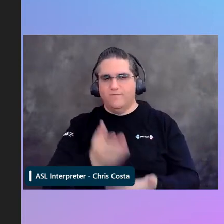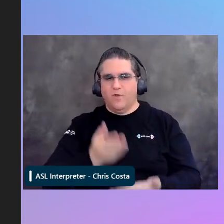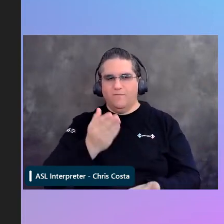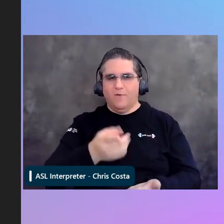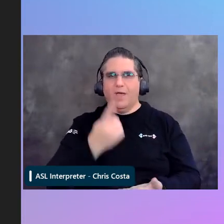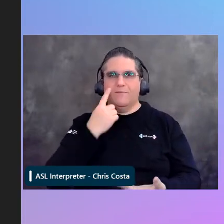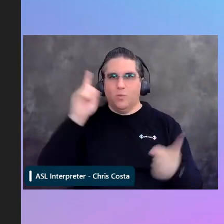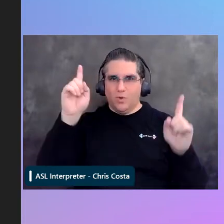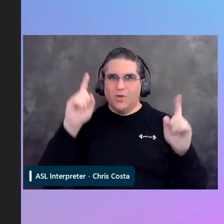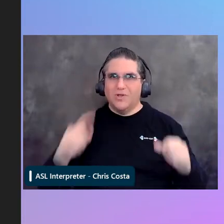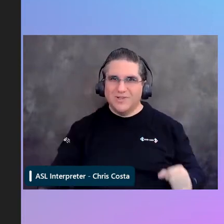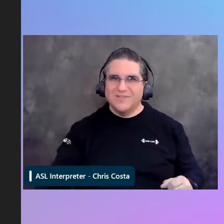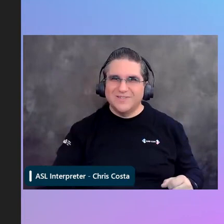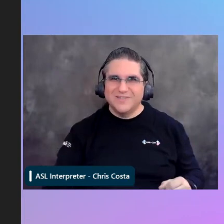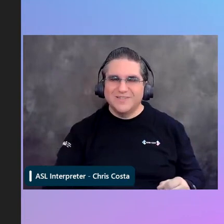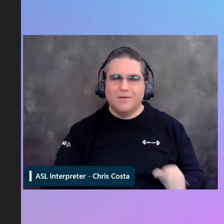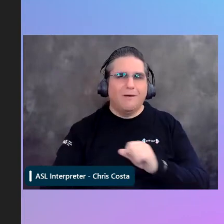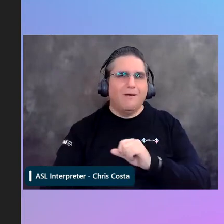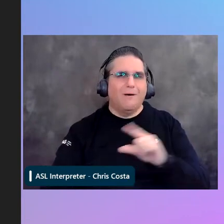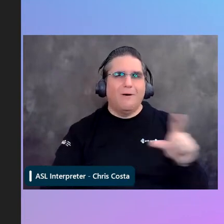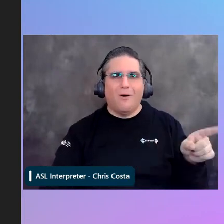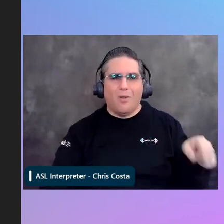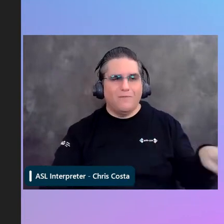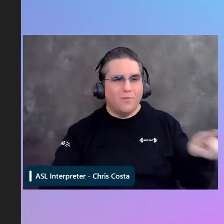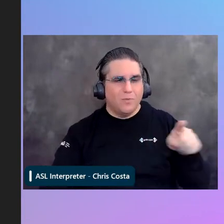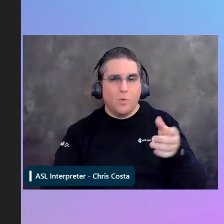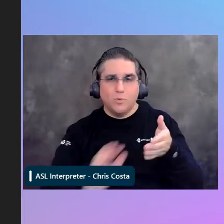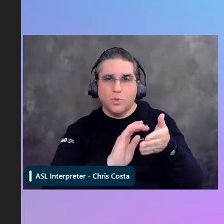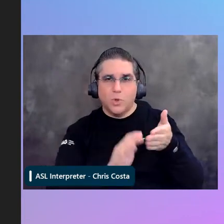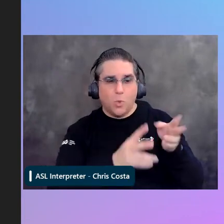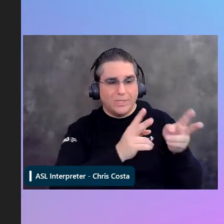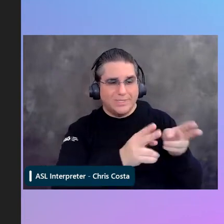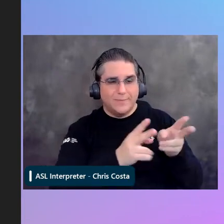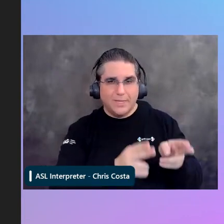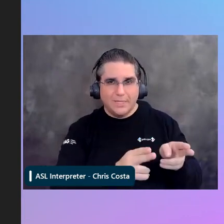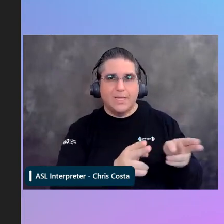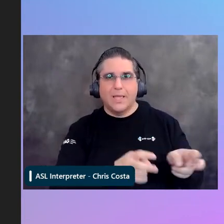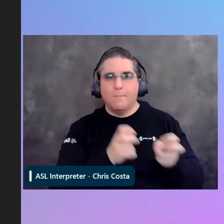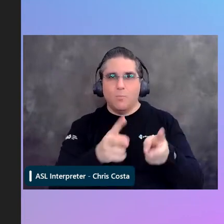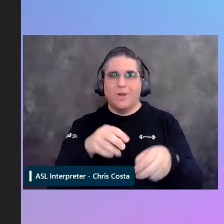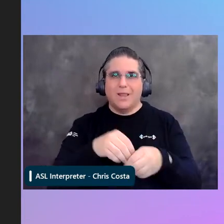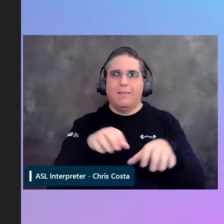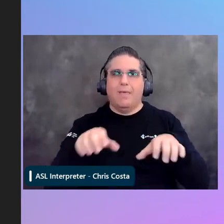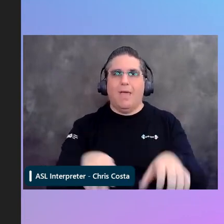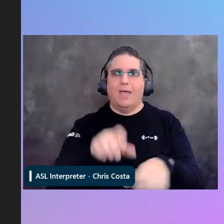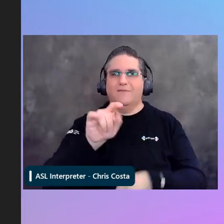intended. All code snippets can be inserted into your active tab right at the point of your